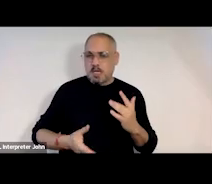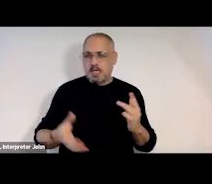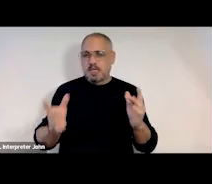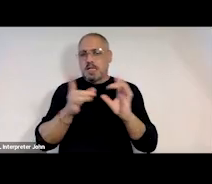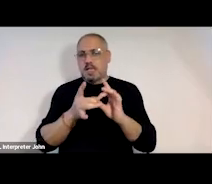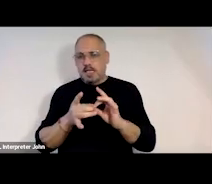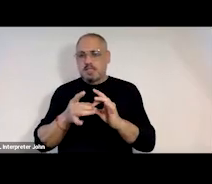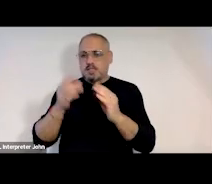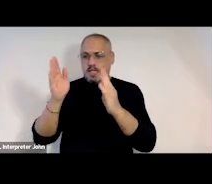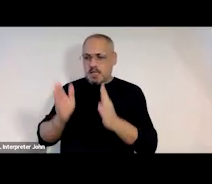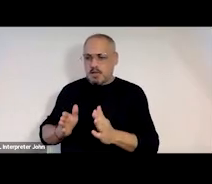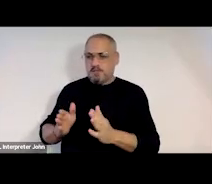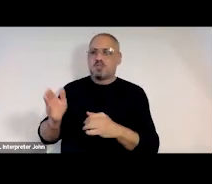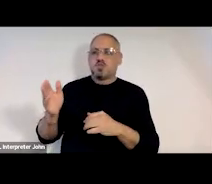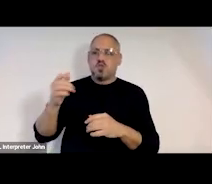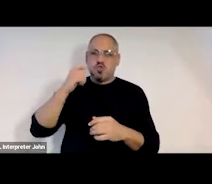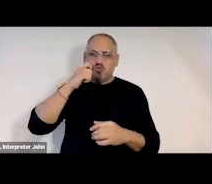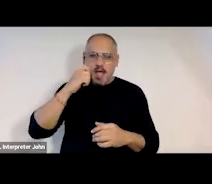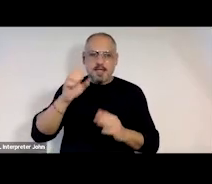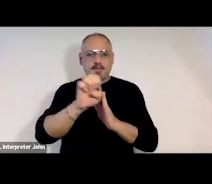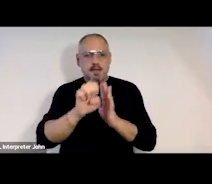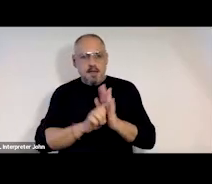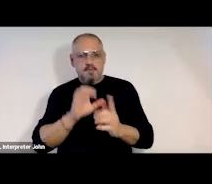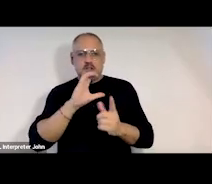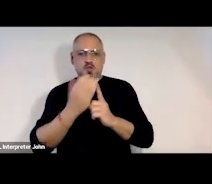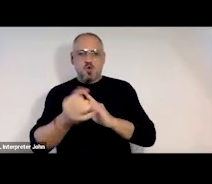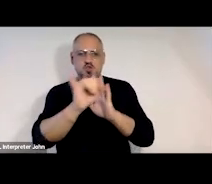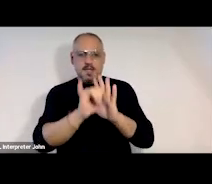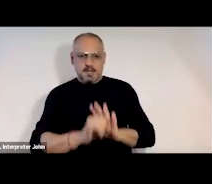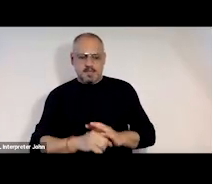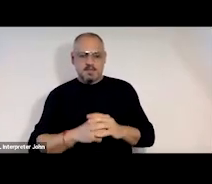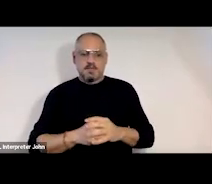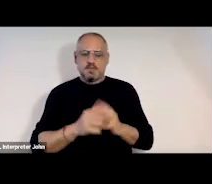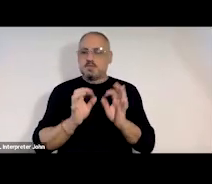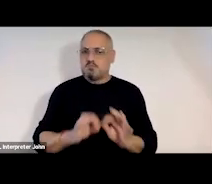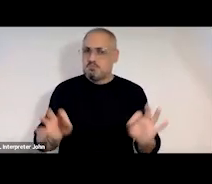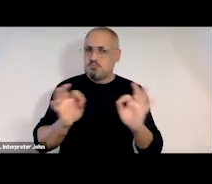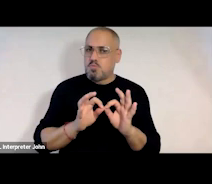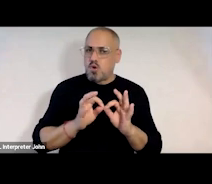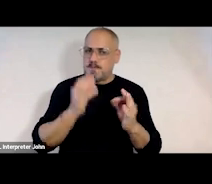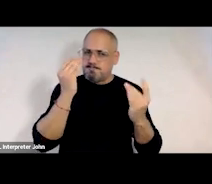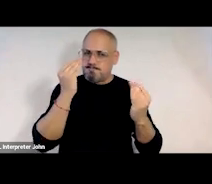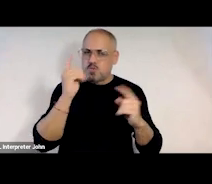the individual's racial, or ethnic, or cultural identity is important to consider while you're interviewing